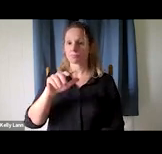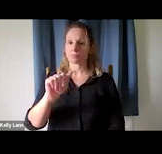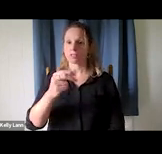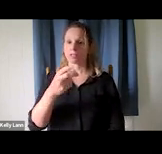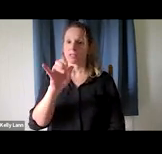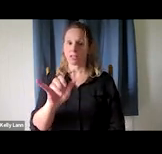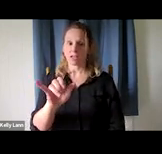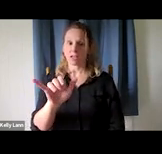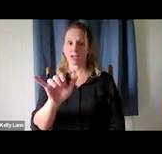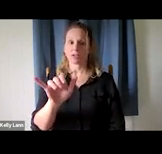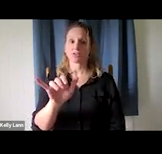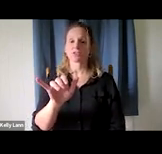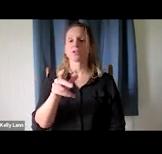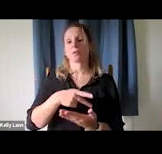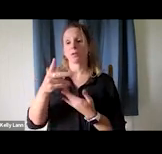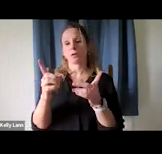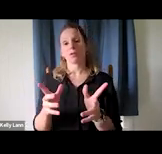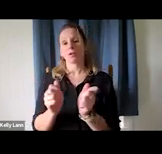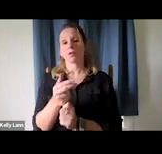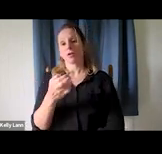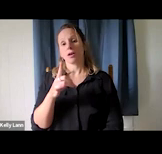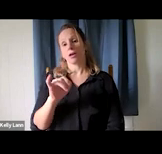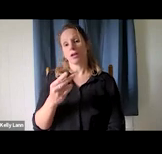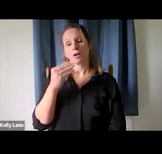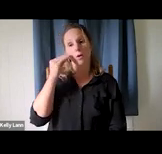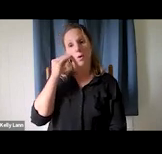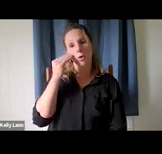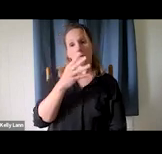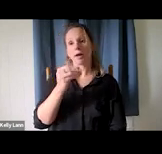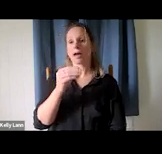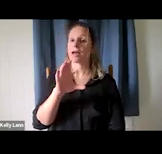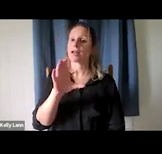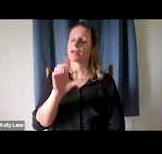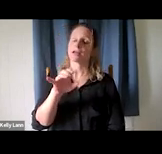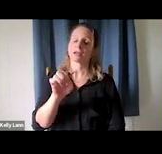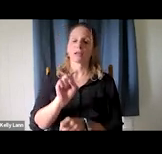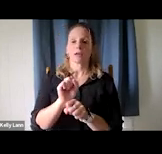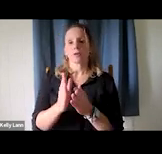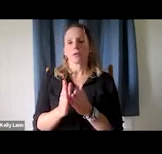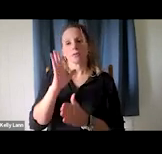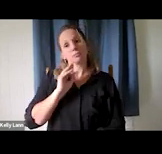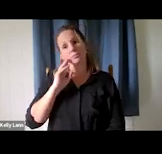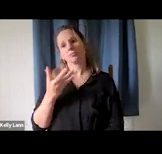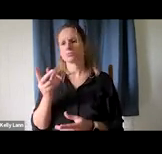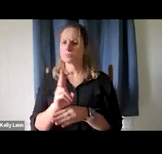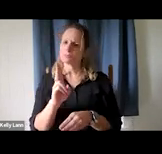who is also program director with Heading Home and a caseworker who has experience using the SOAR model.